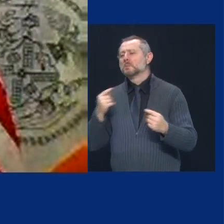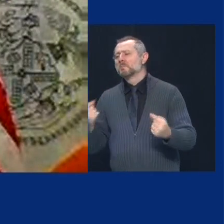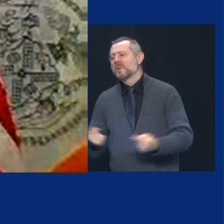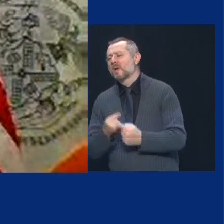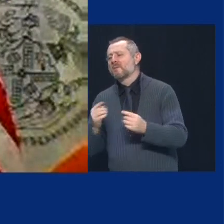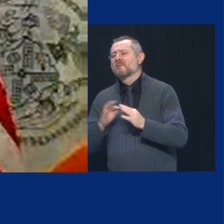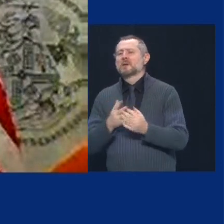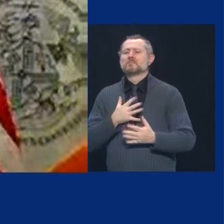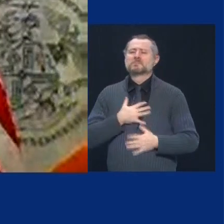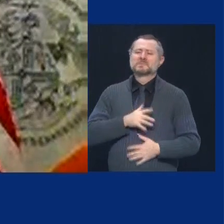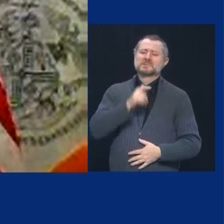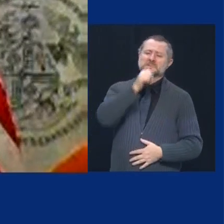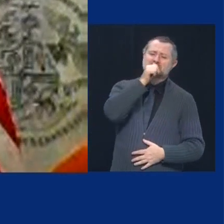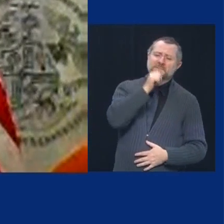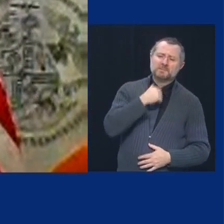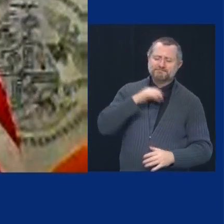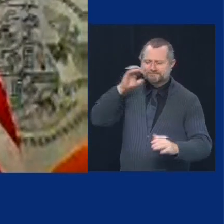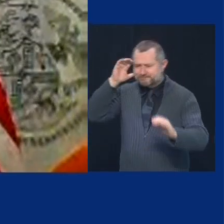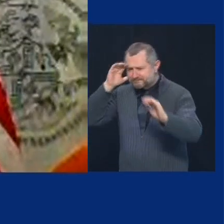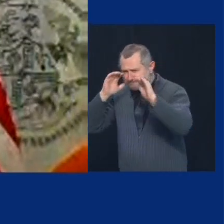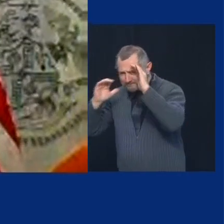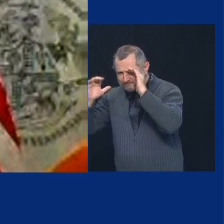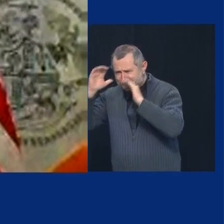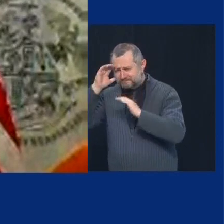I HEARD THE PAIN OF NEW YORKERS